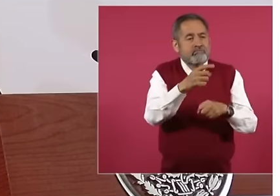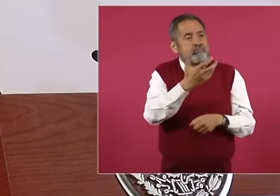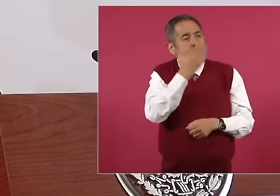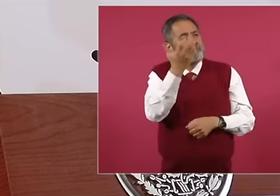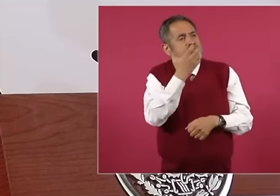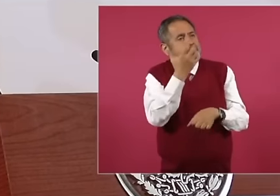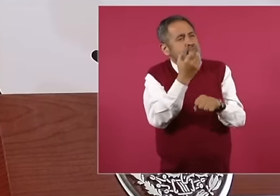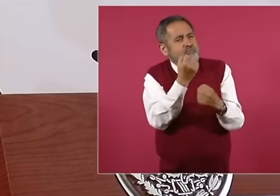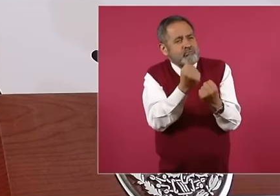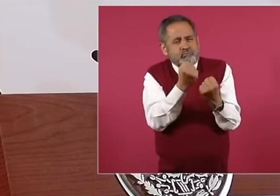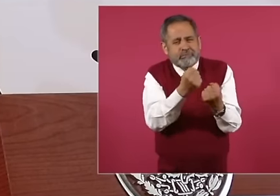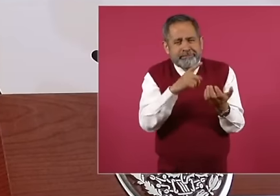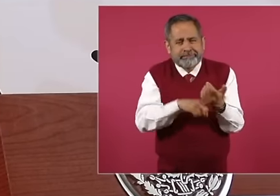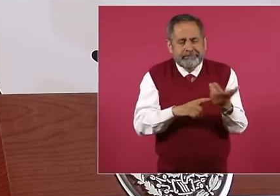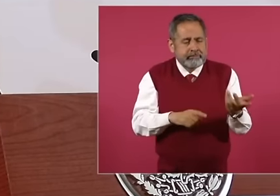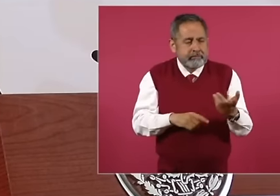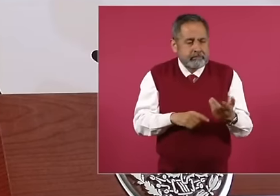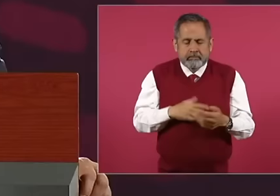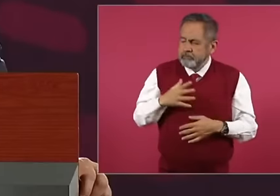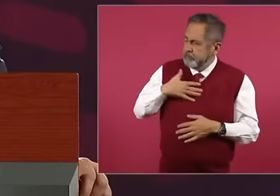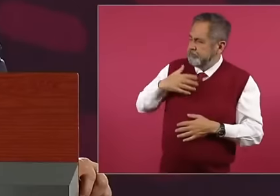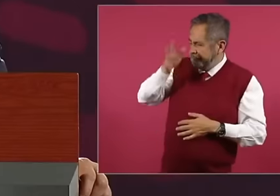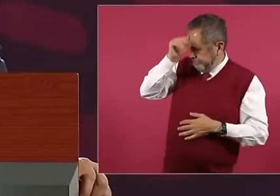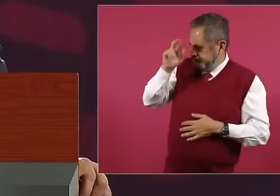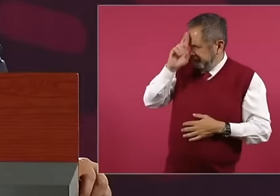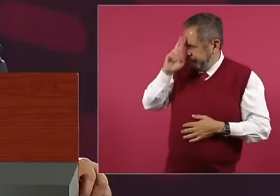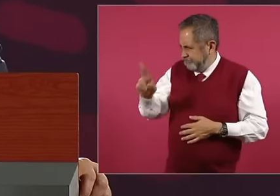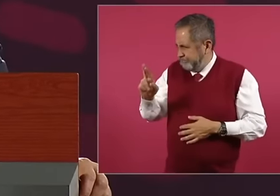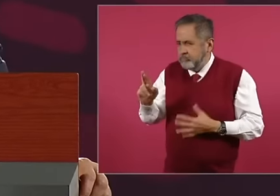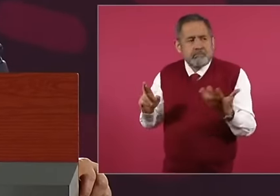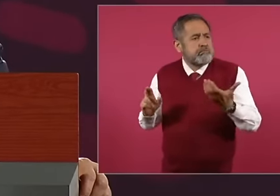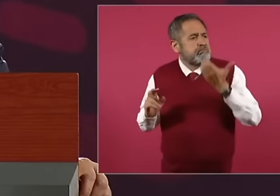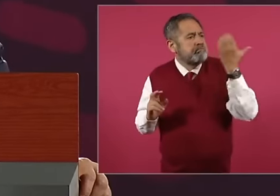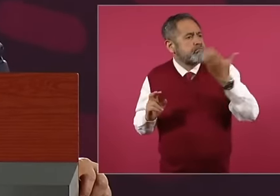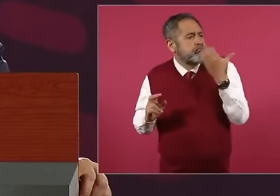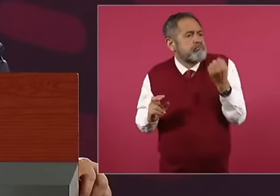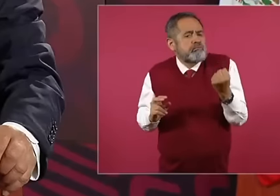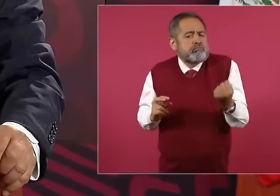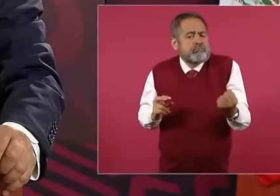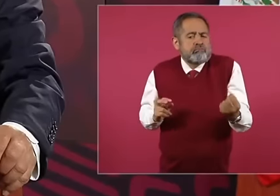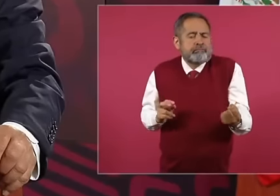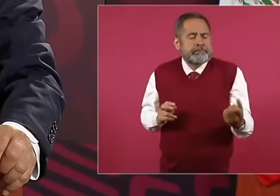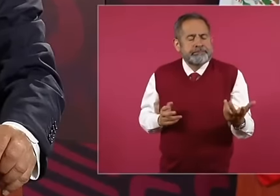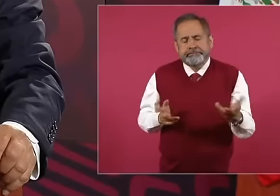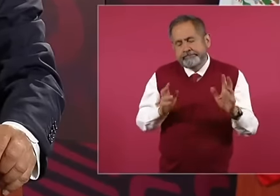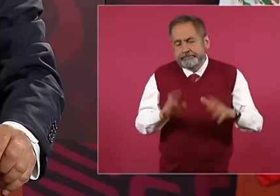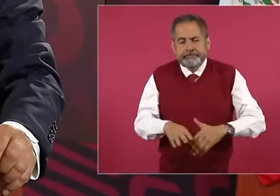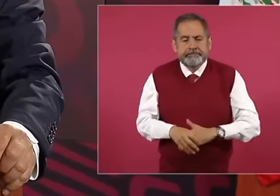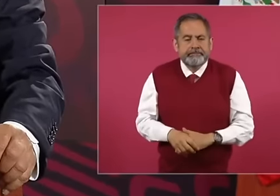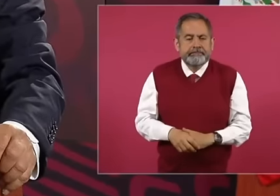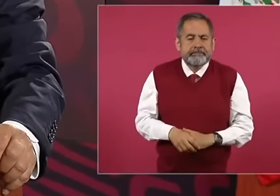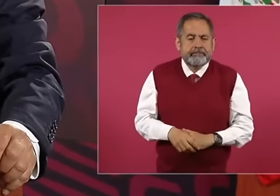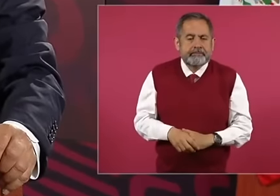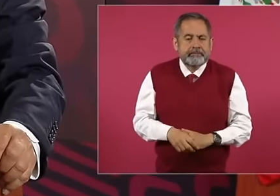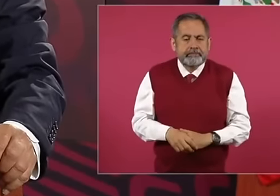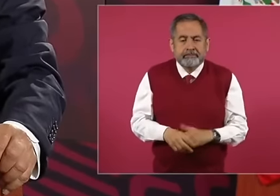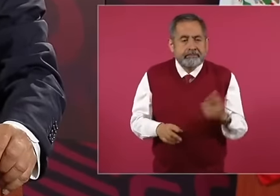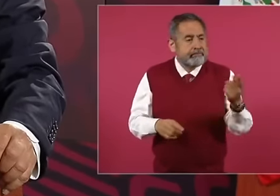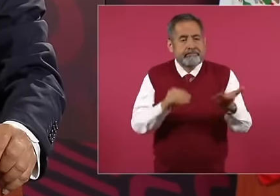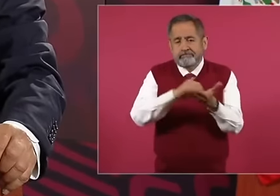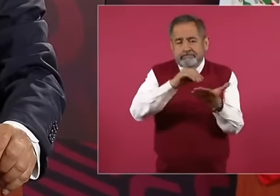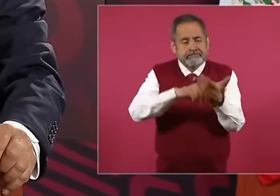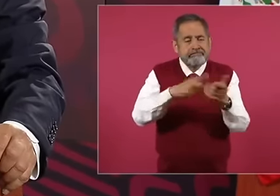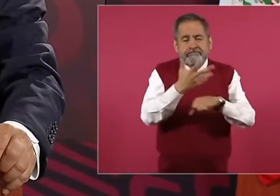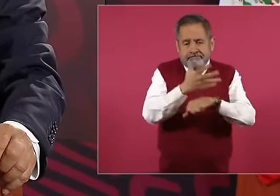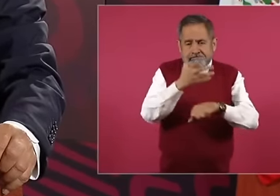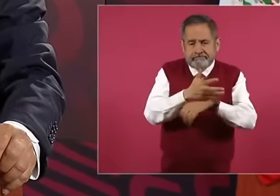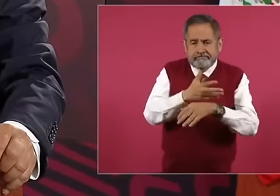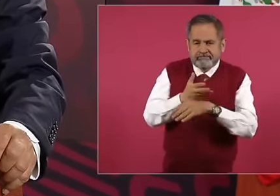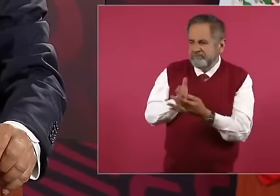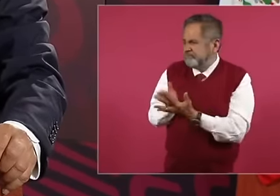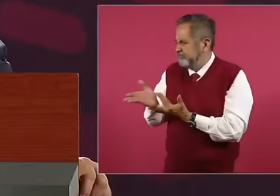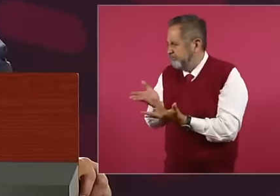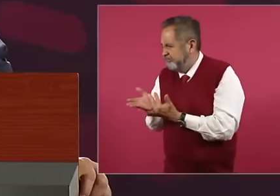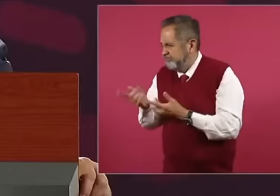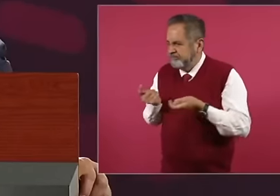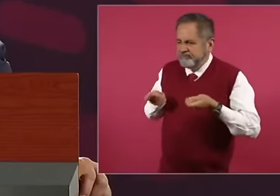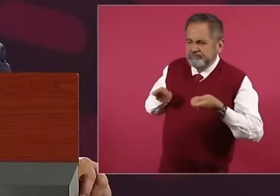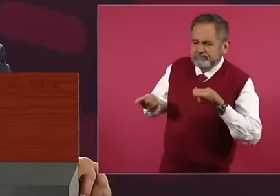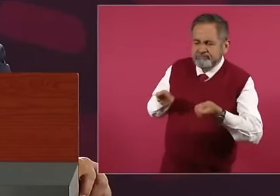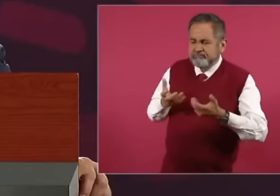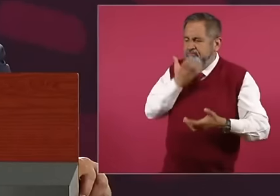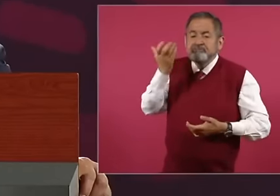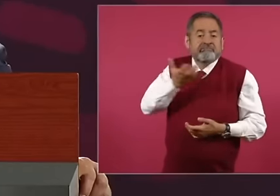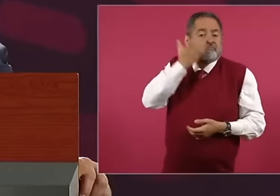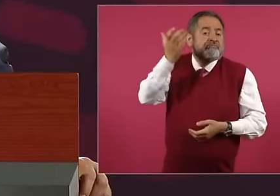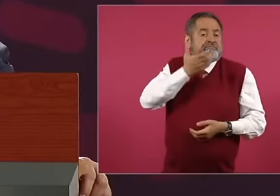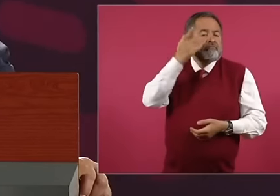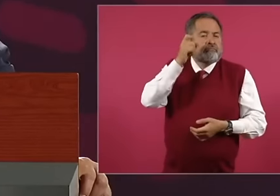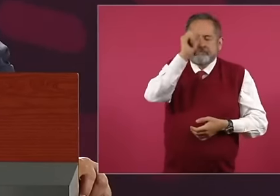love does not take away from any of them. The mania